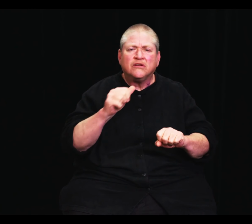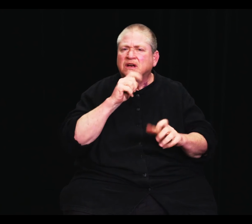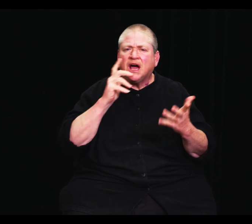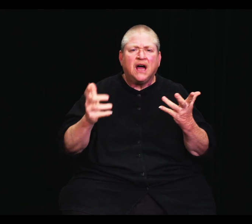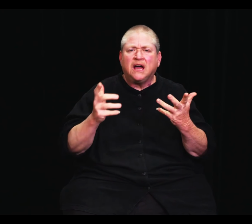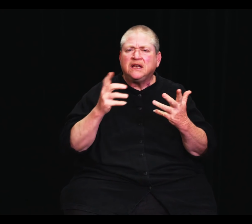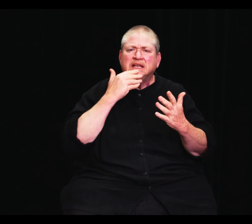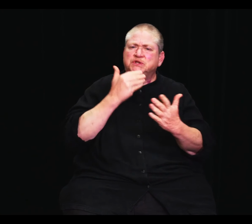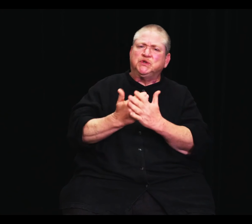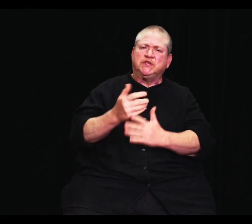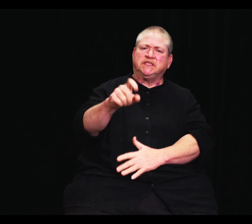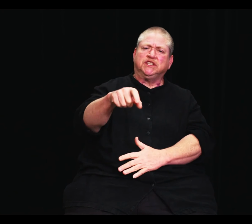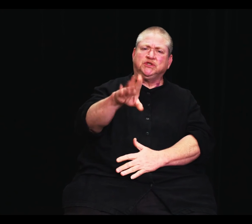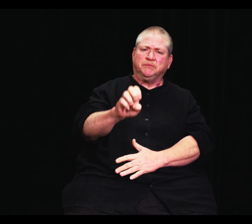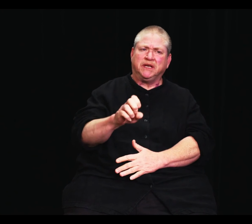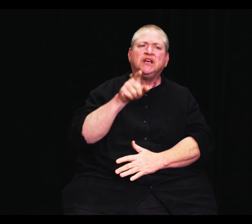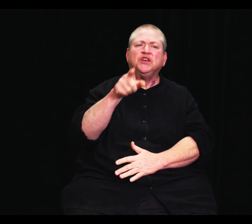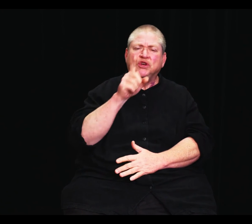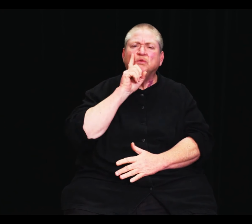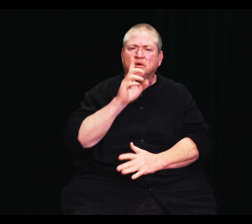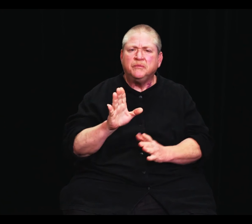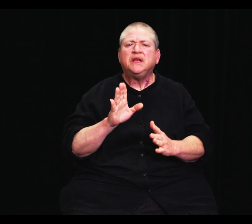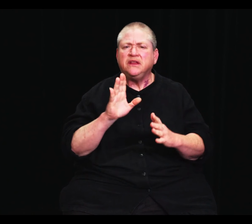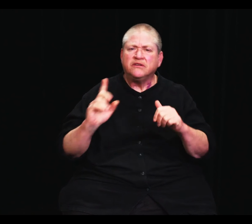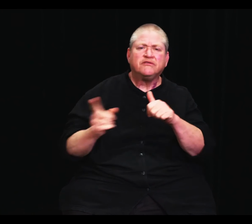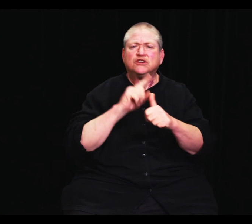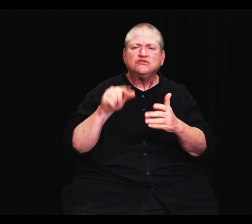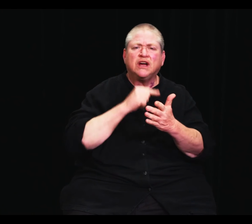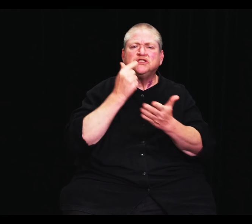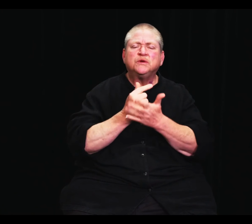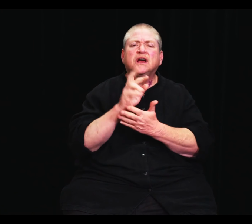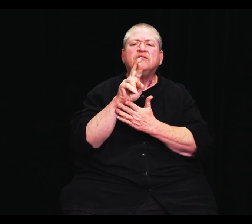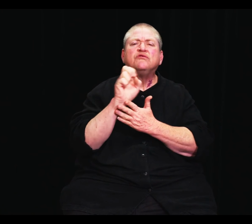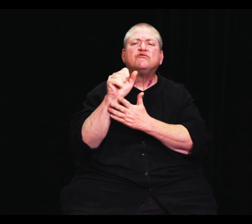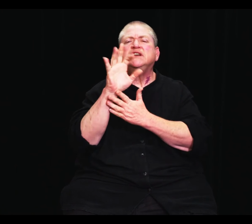innovate, and improve on systems that do not serve us as well as they should.